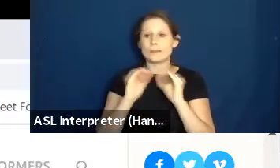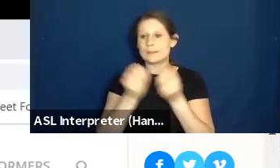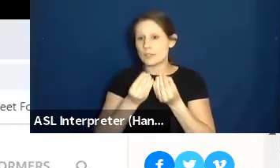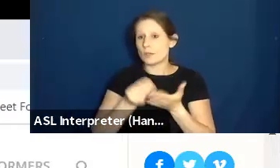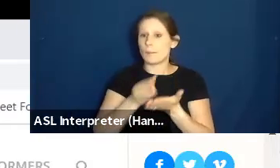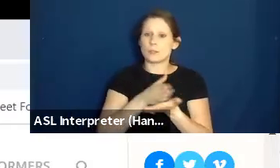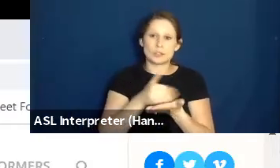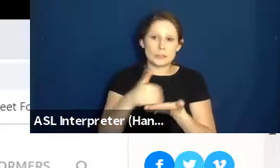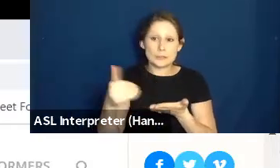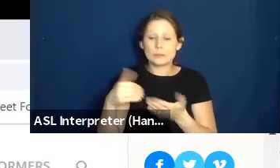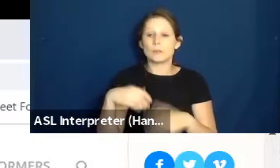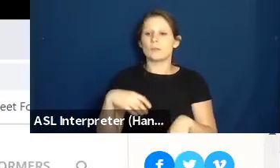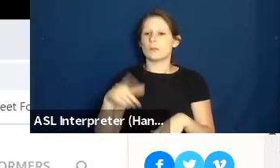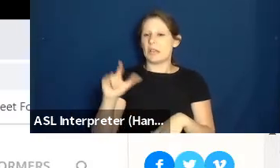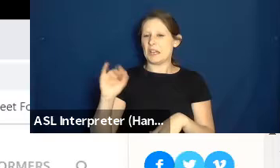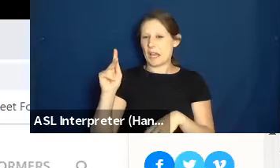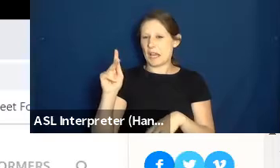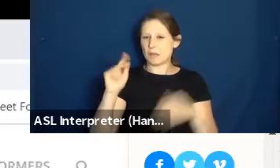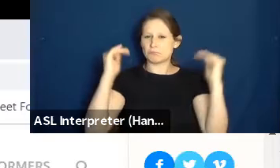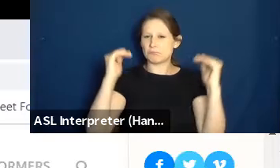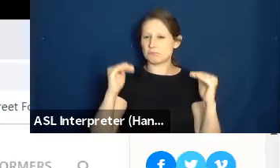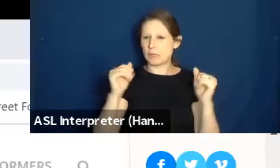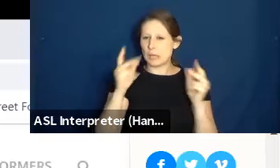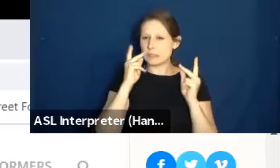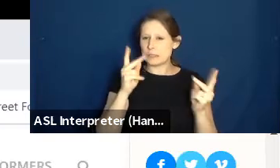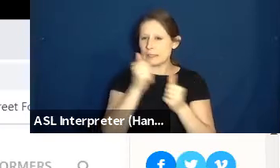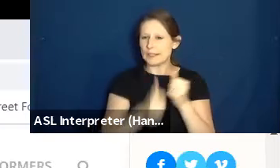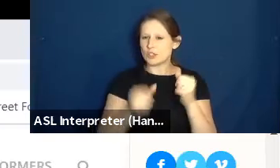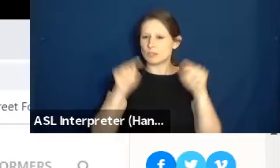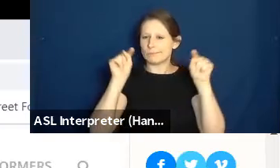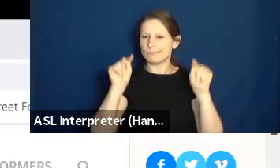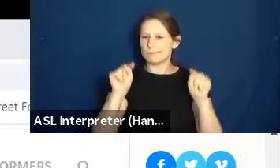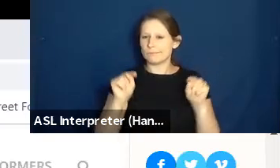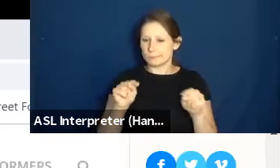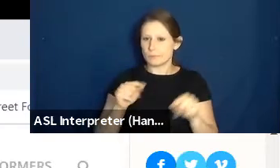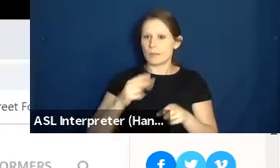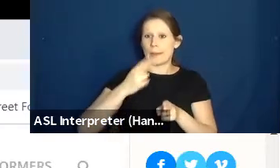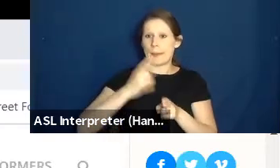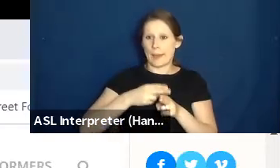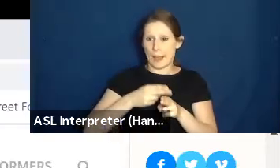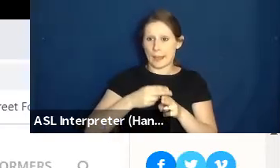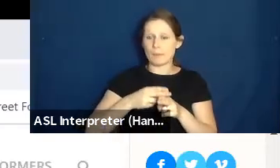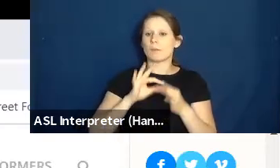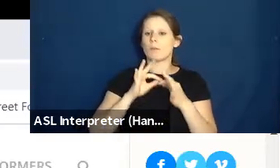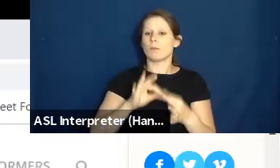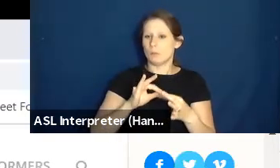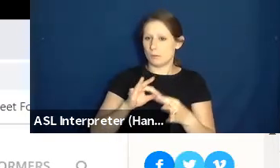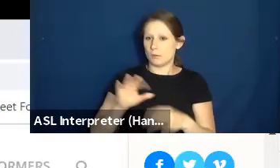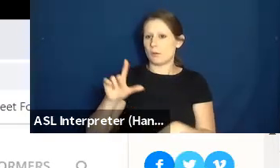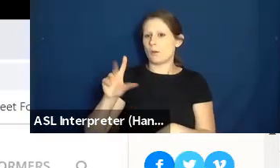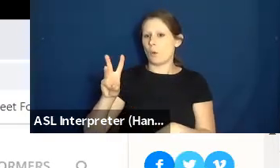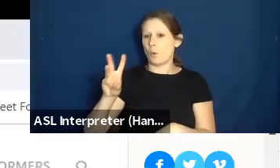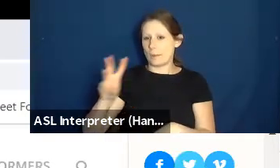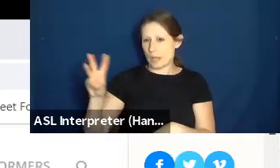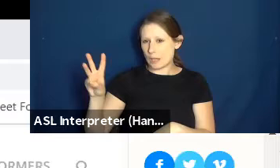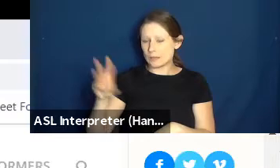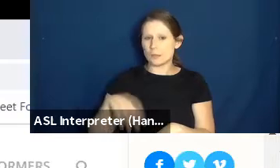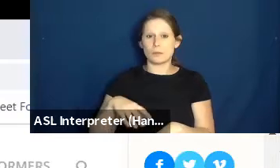arts. There'd a link, to each of them, on the name site and one specific for